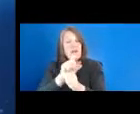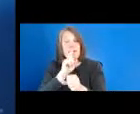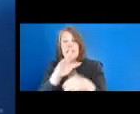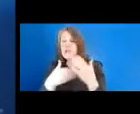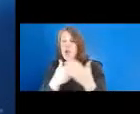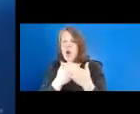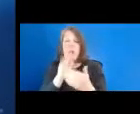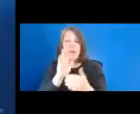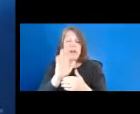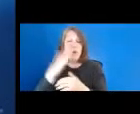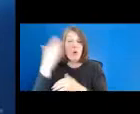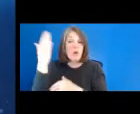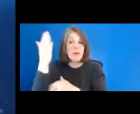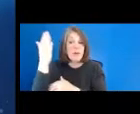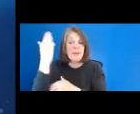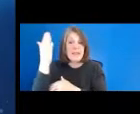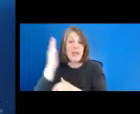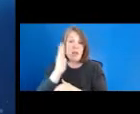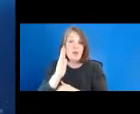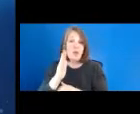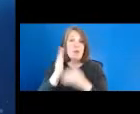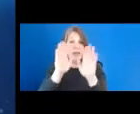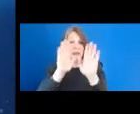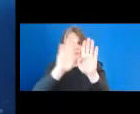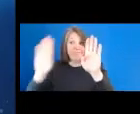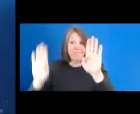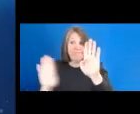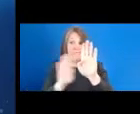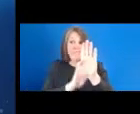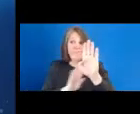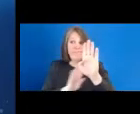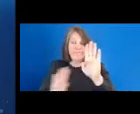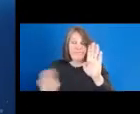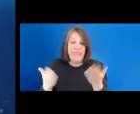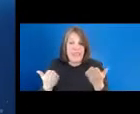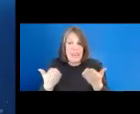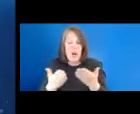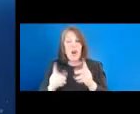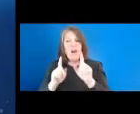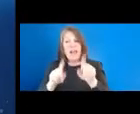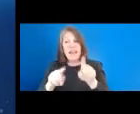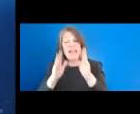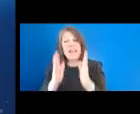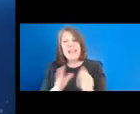all of your presentations will be here. 16:20:34 Attendees and yourselves can just